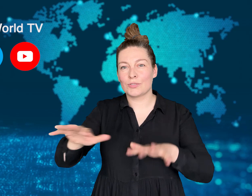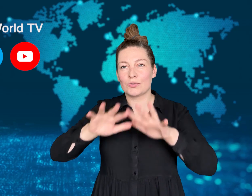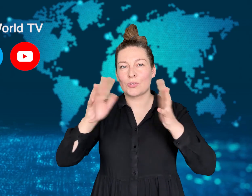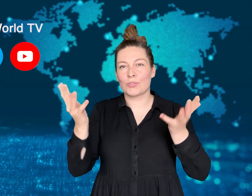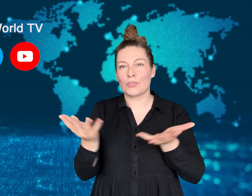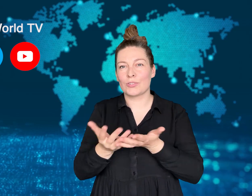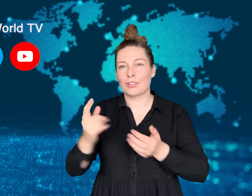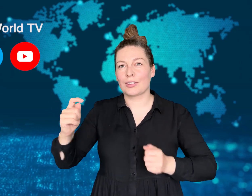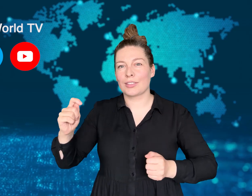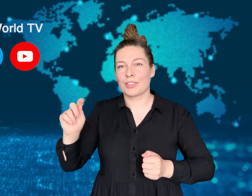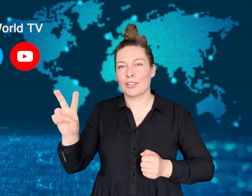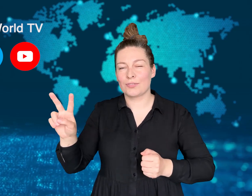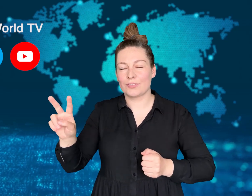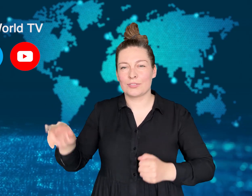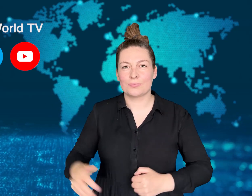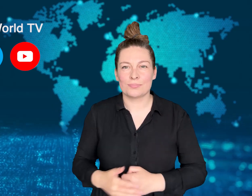to get new video updates!